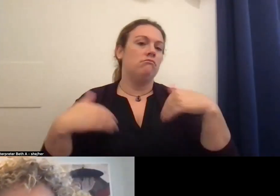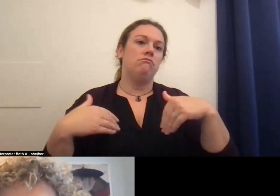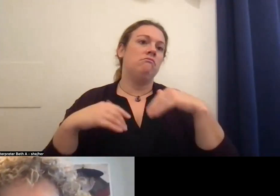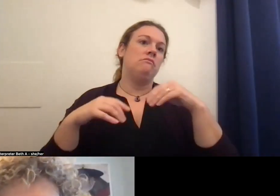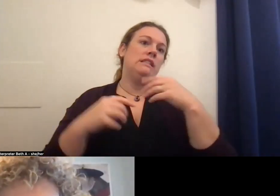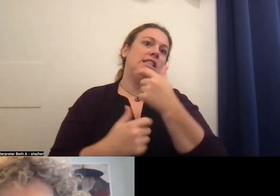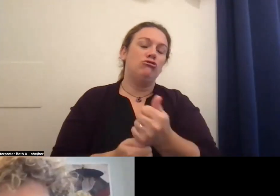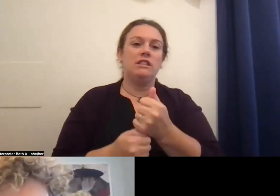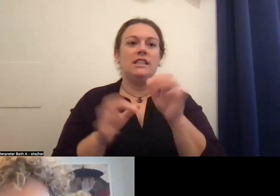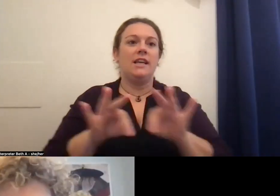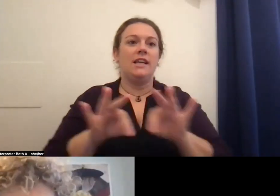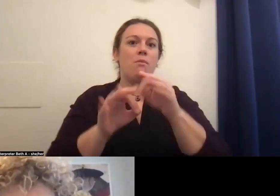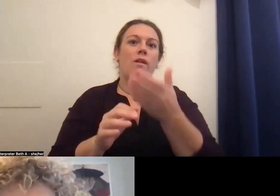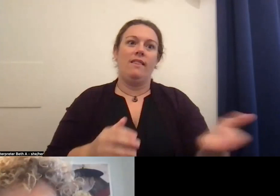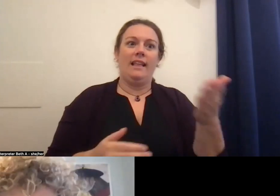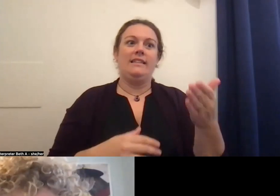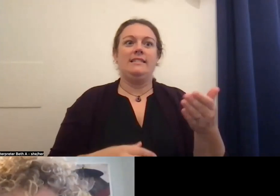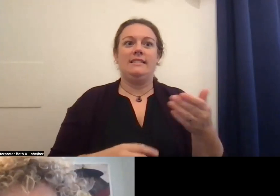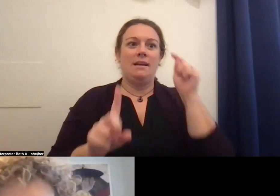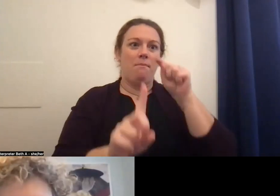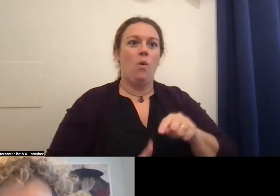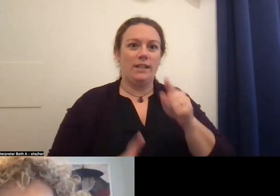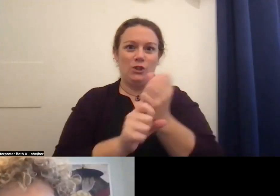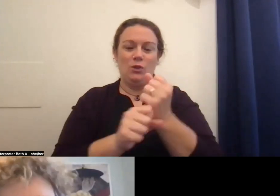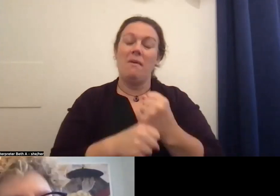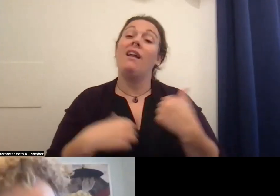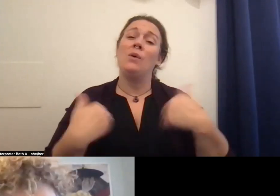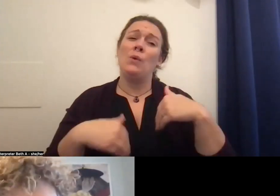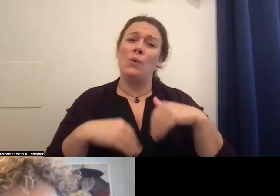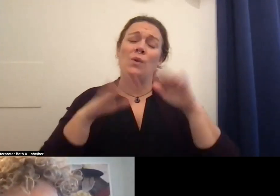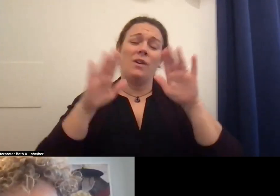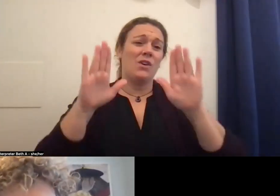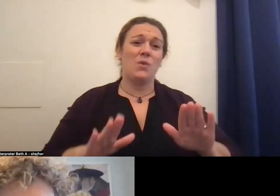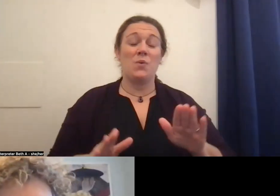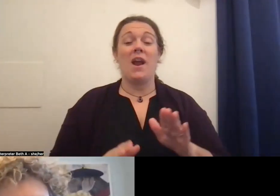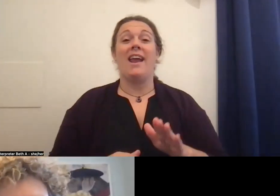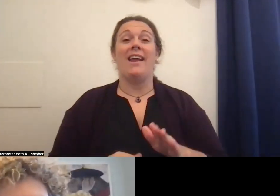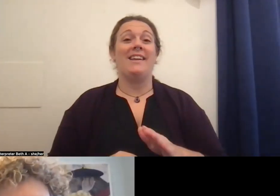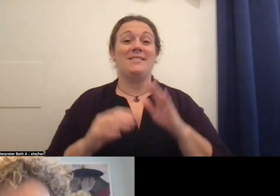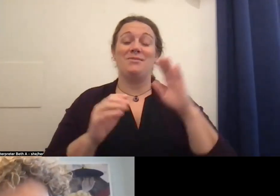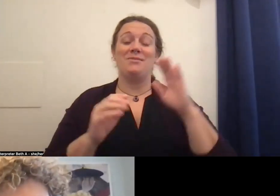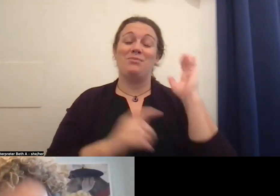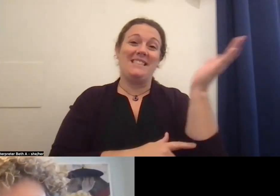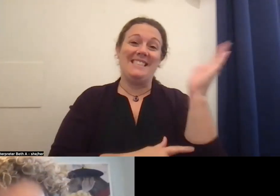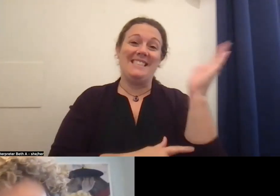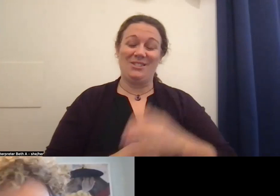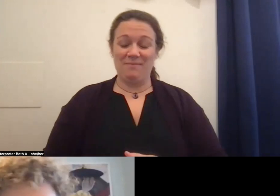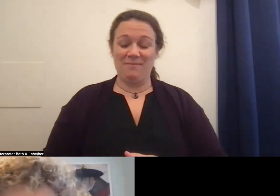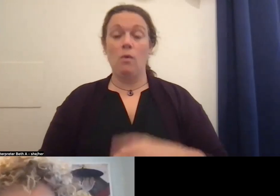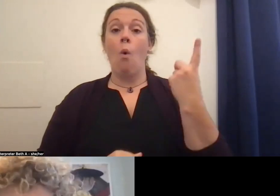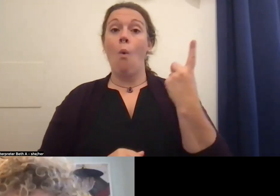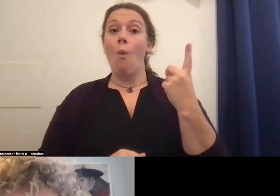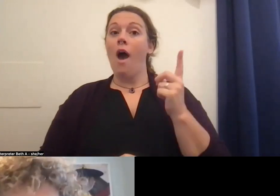It was, it was just an incredible presentation I'll make one observation that may be terribly